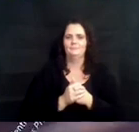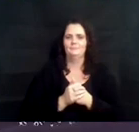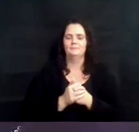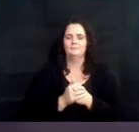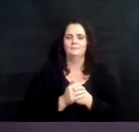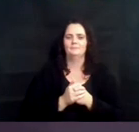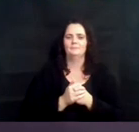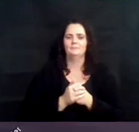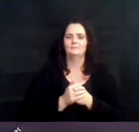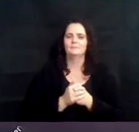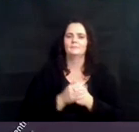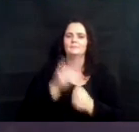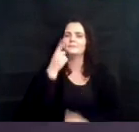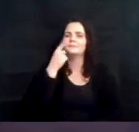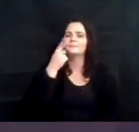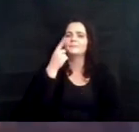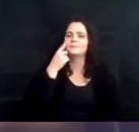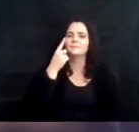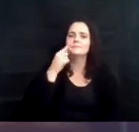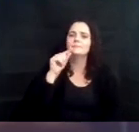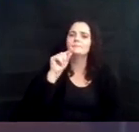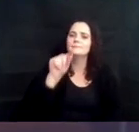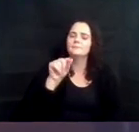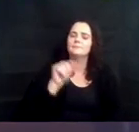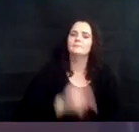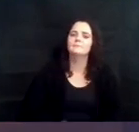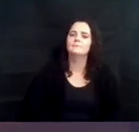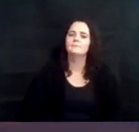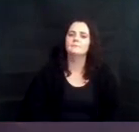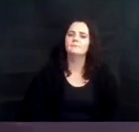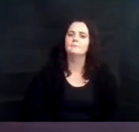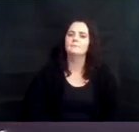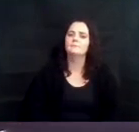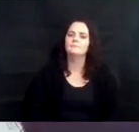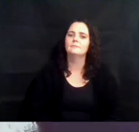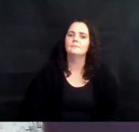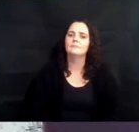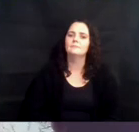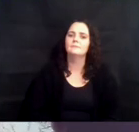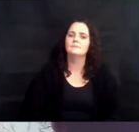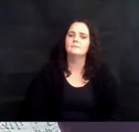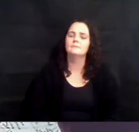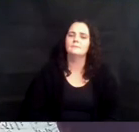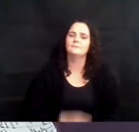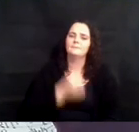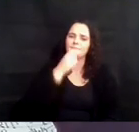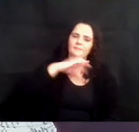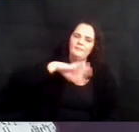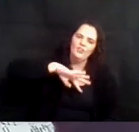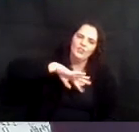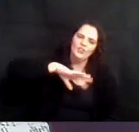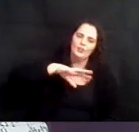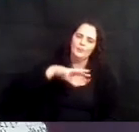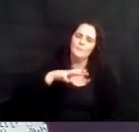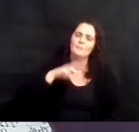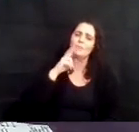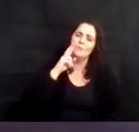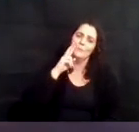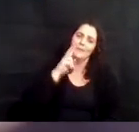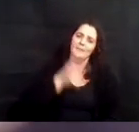back to the Kentridge, and let me zoom in, there we go, what I'd like you to look at is this little, it's turned on its side but right here, you'll see there's a